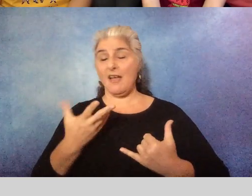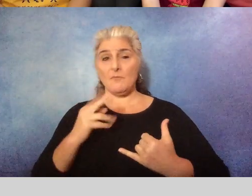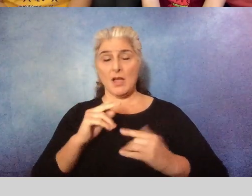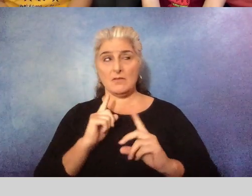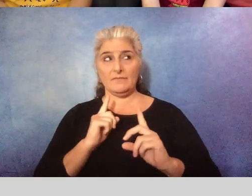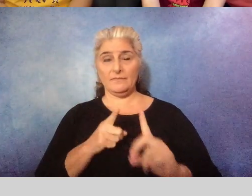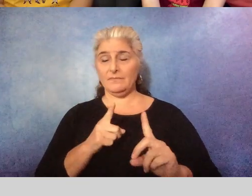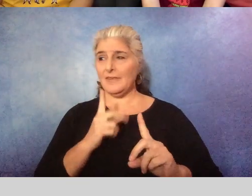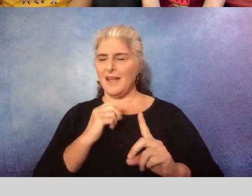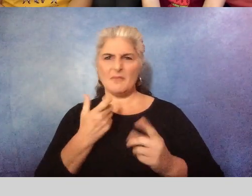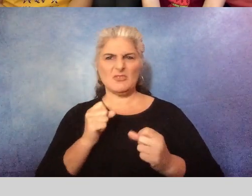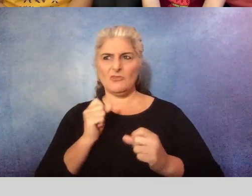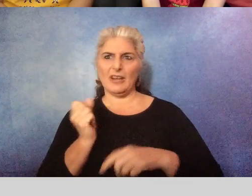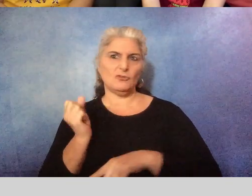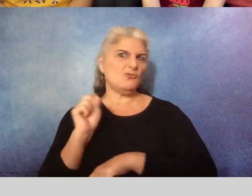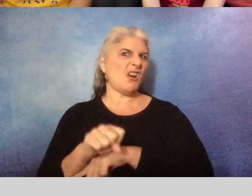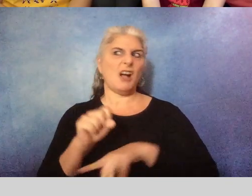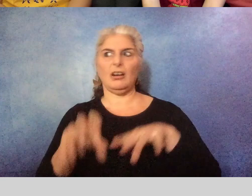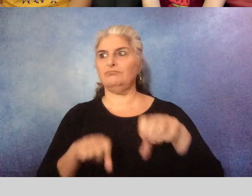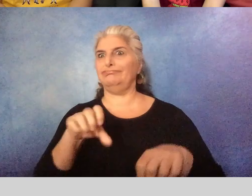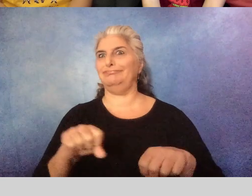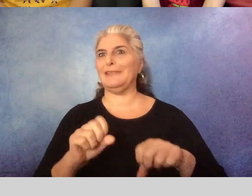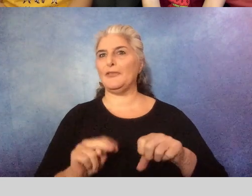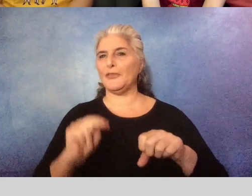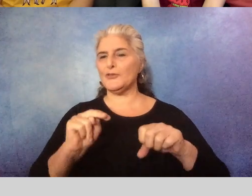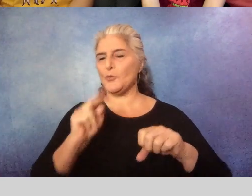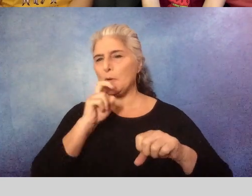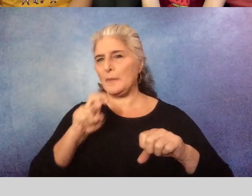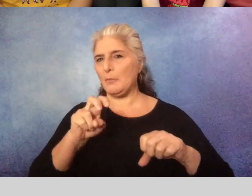of conquering the North Pythonist world.